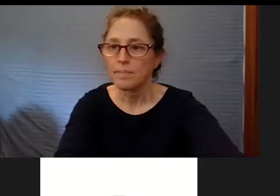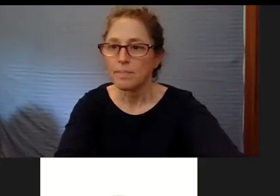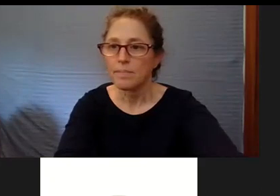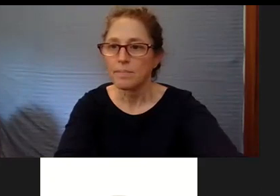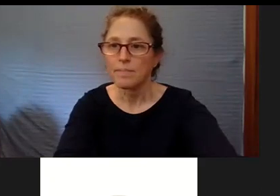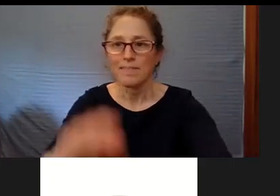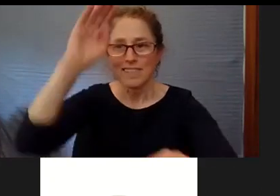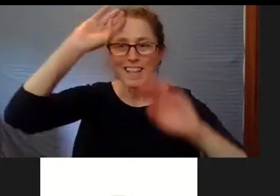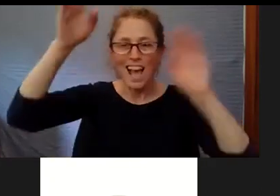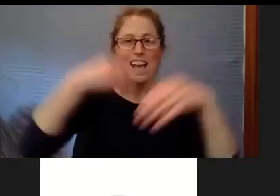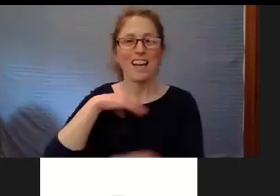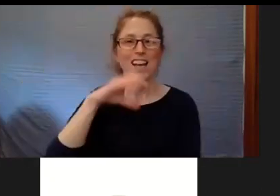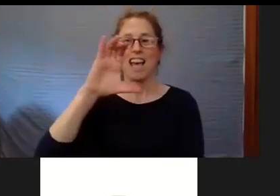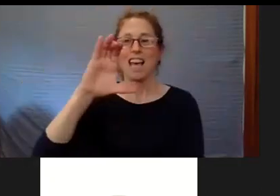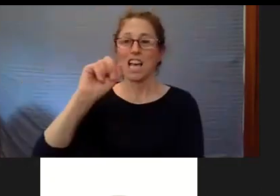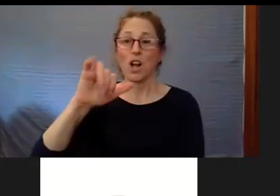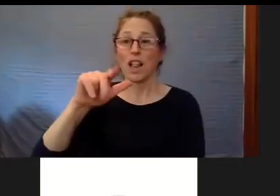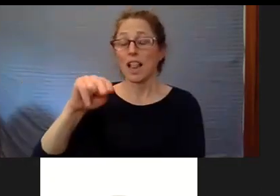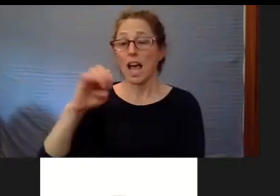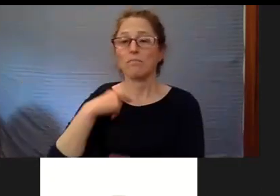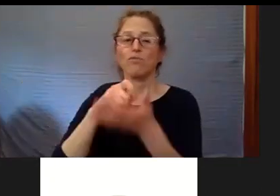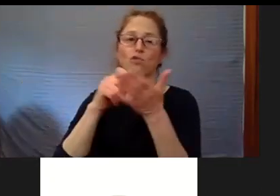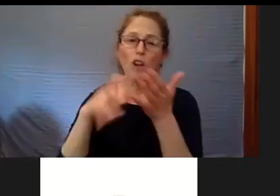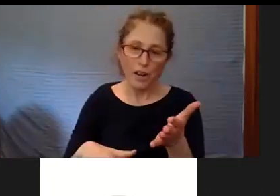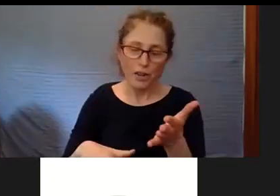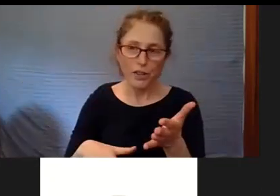Hi, I'm Caroline, I'm a writer.